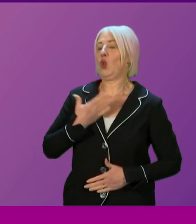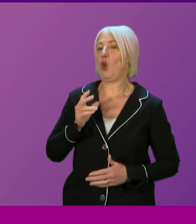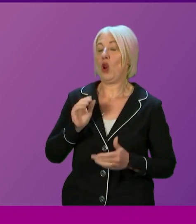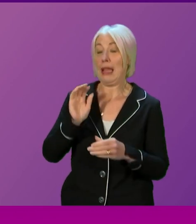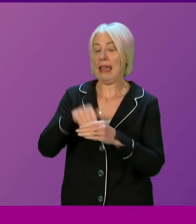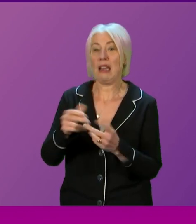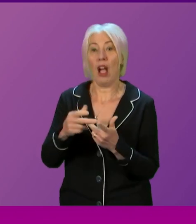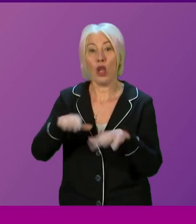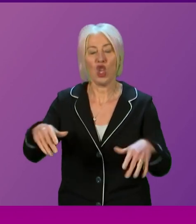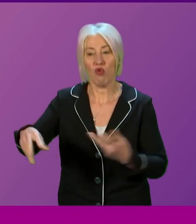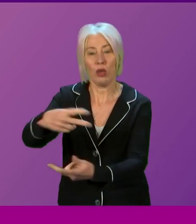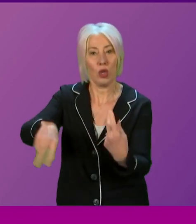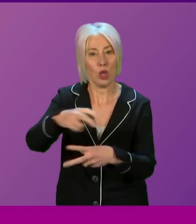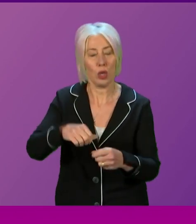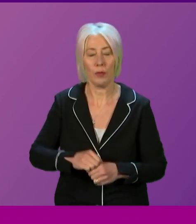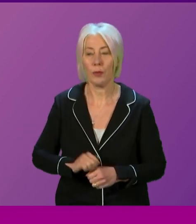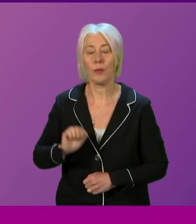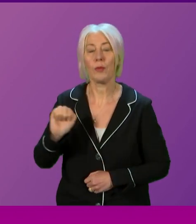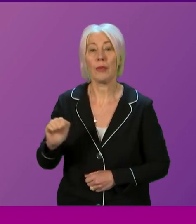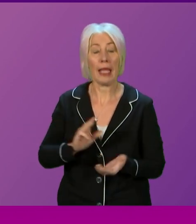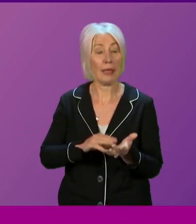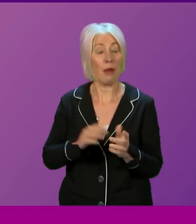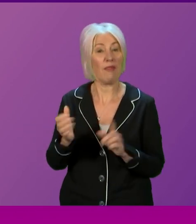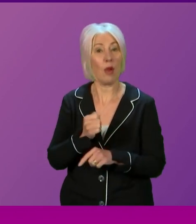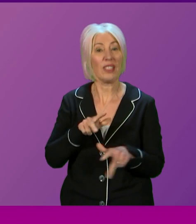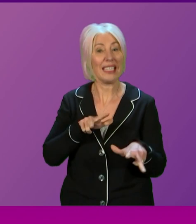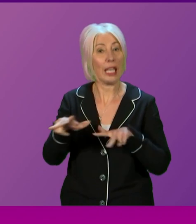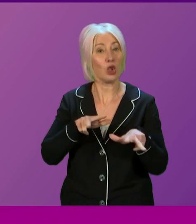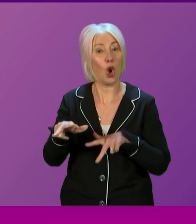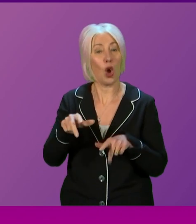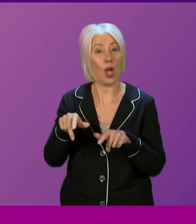His mother found a video that he had posted on TikTok, in which he asked whether anyone